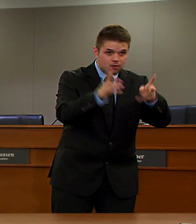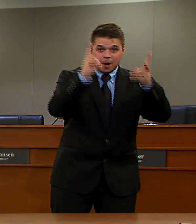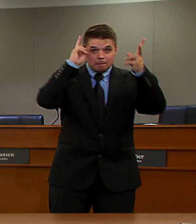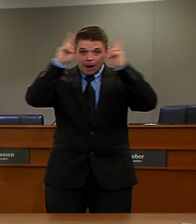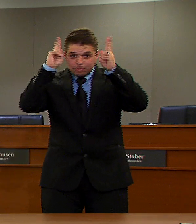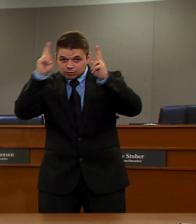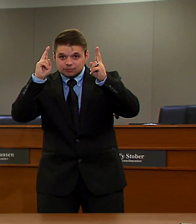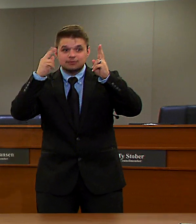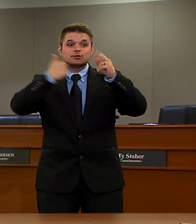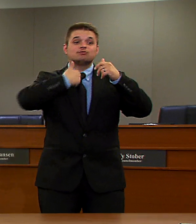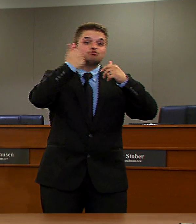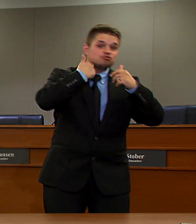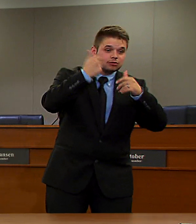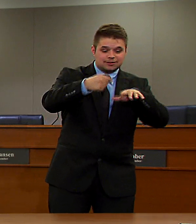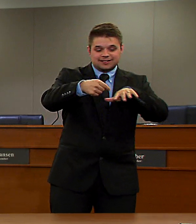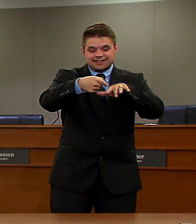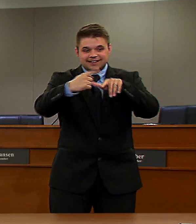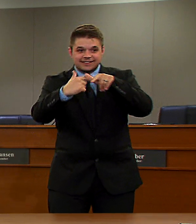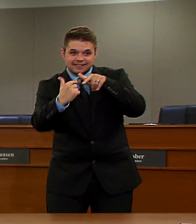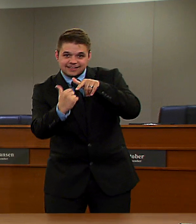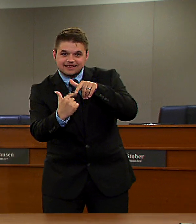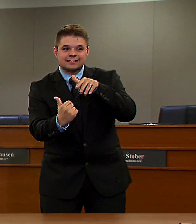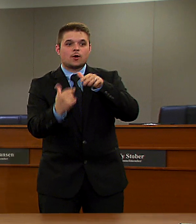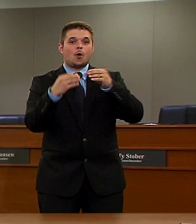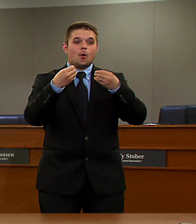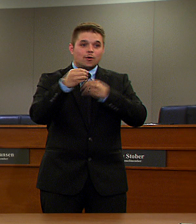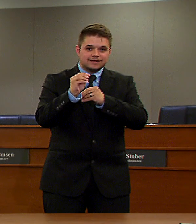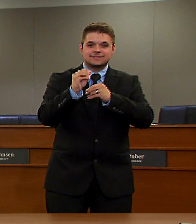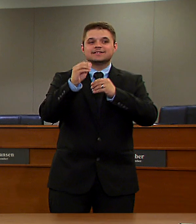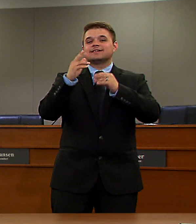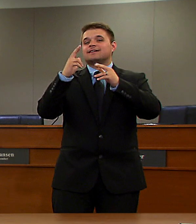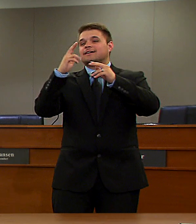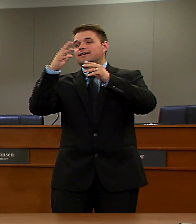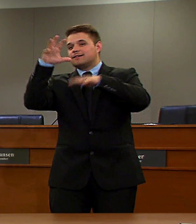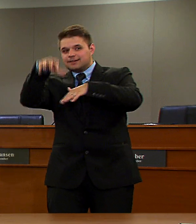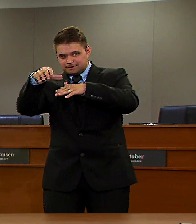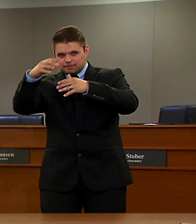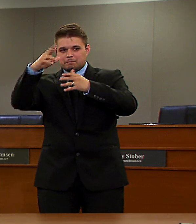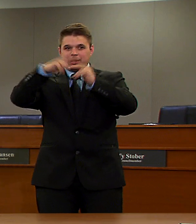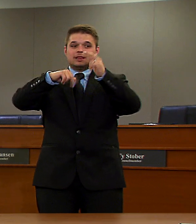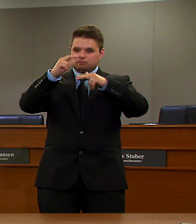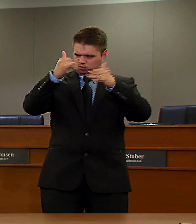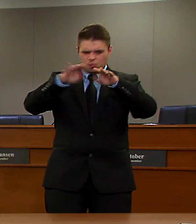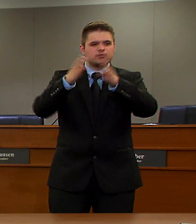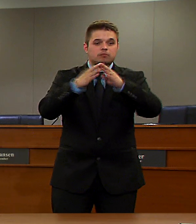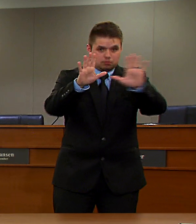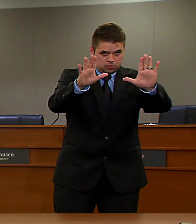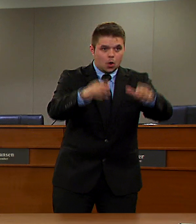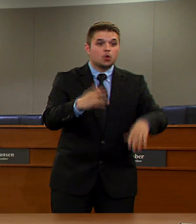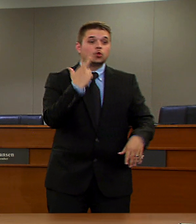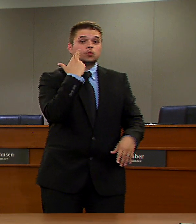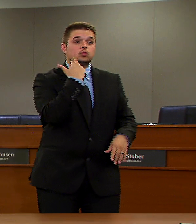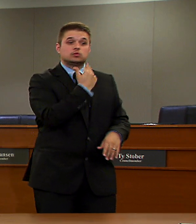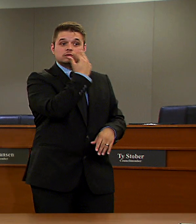Restaurants, but notice that the restaurants must operate at under 50 percent capacity, and